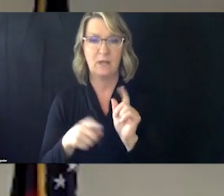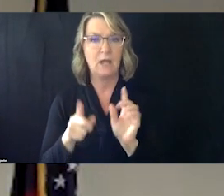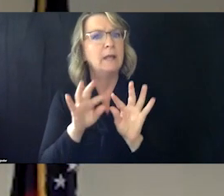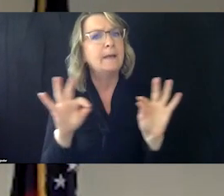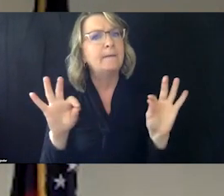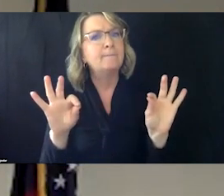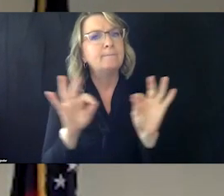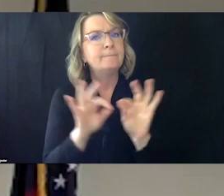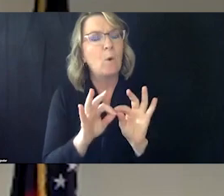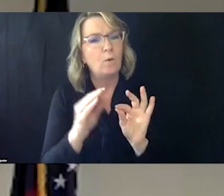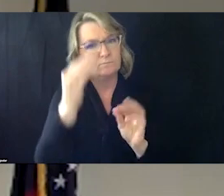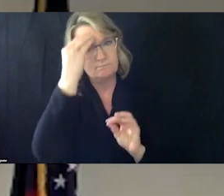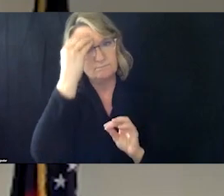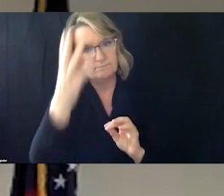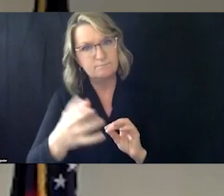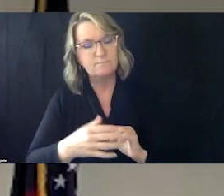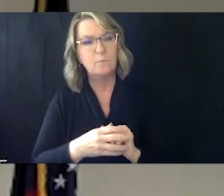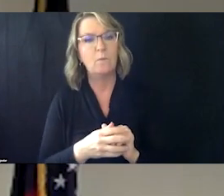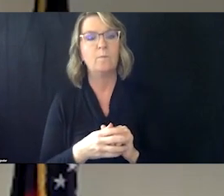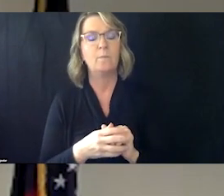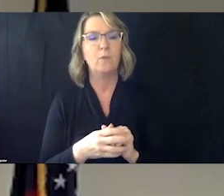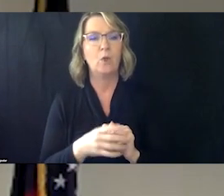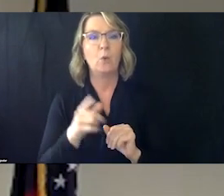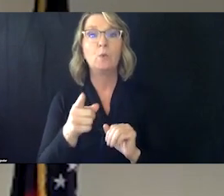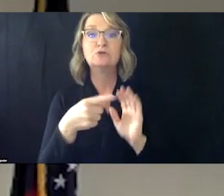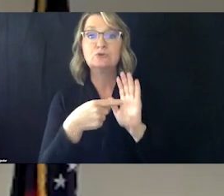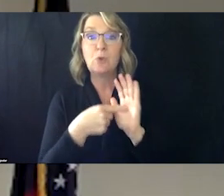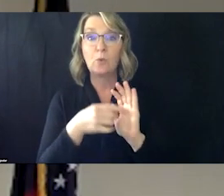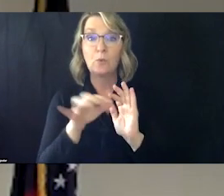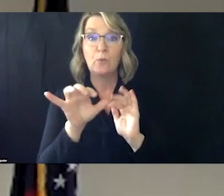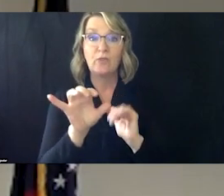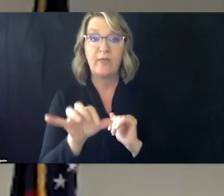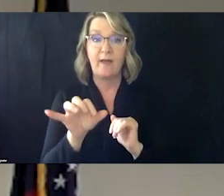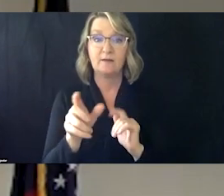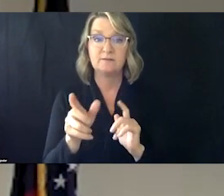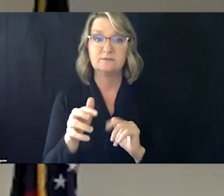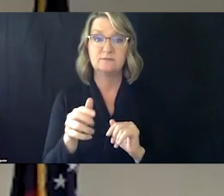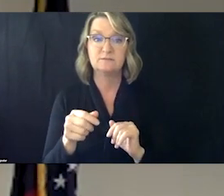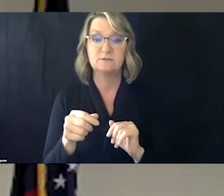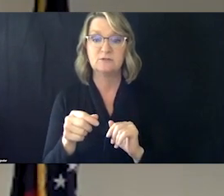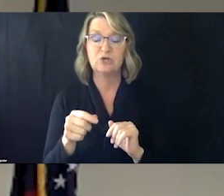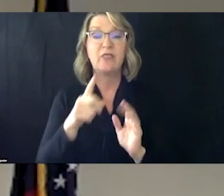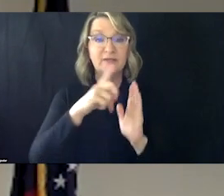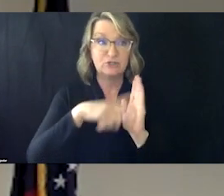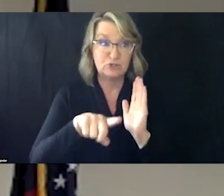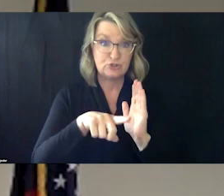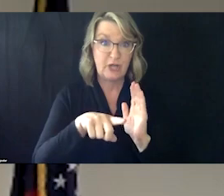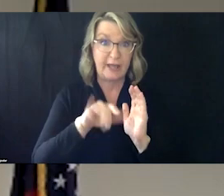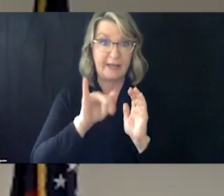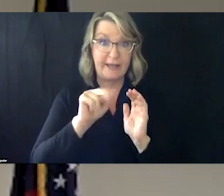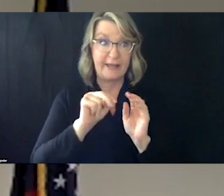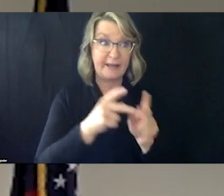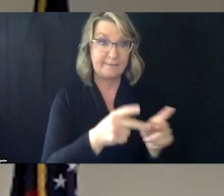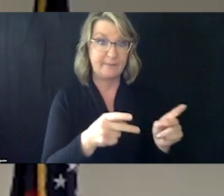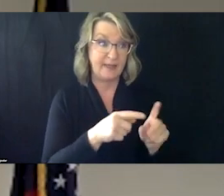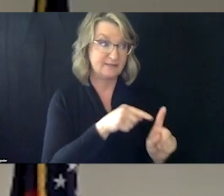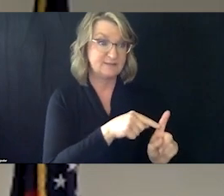and we demonstrated those our sitebook uh check-in stations our voters are updating wait times